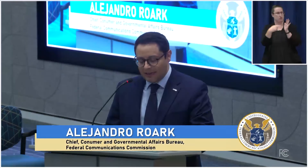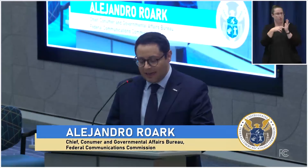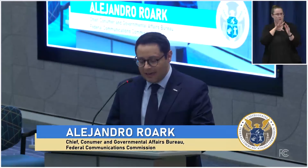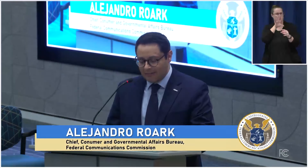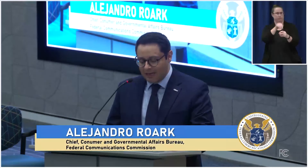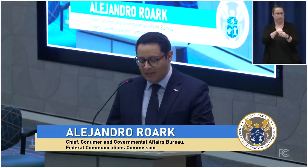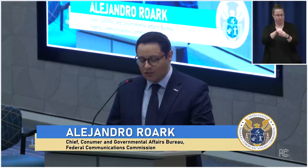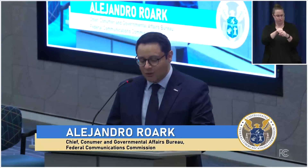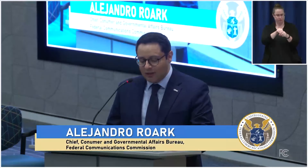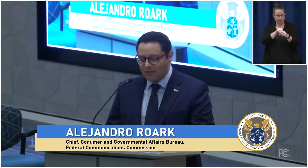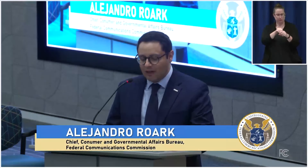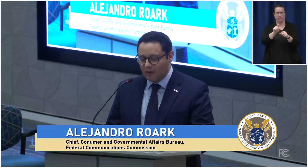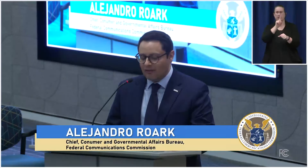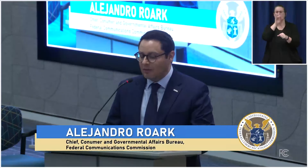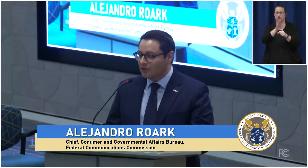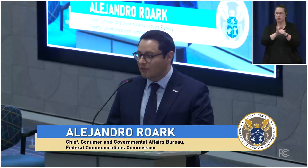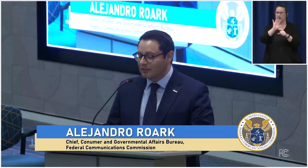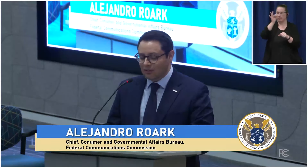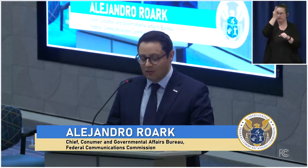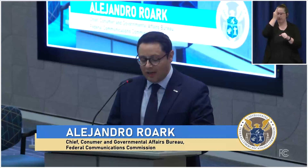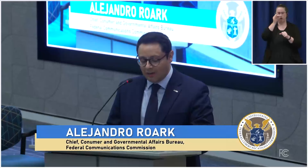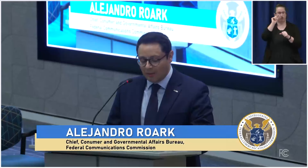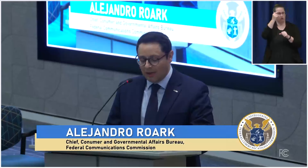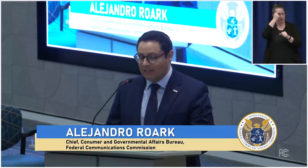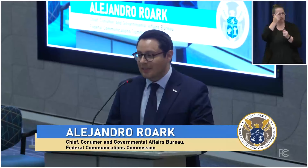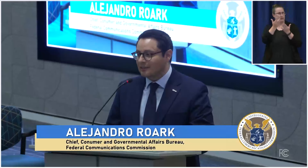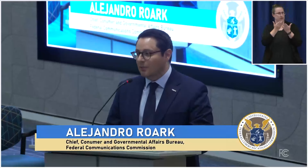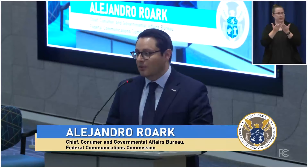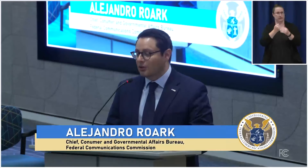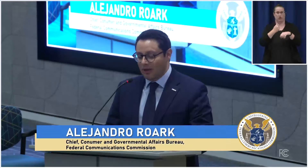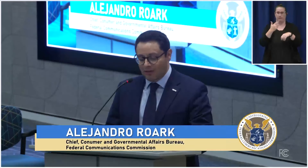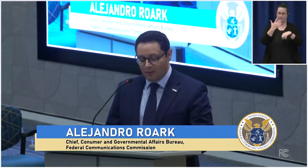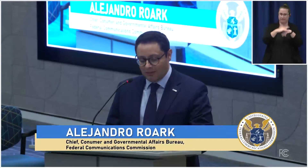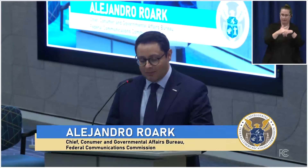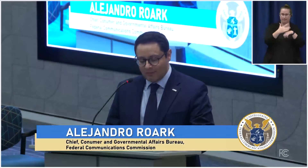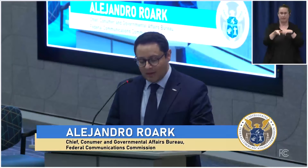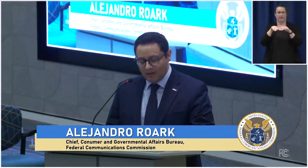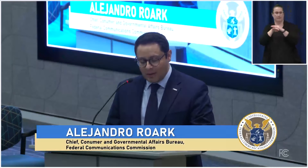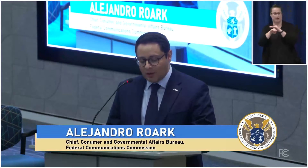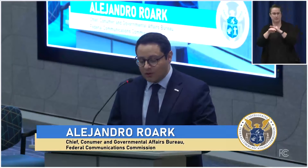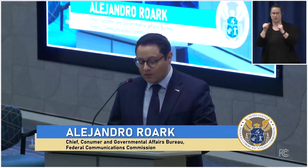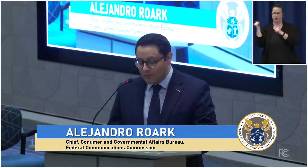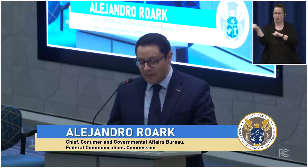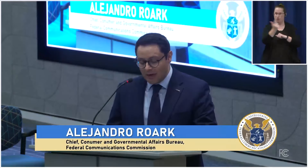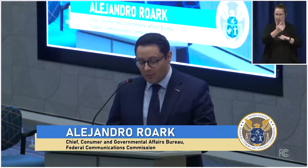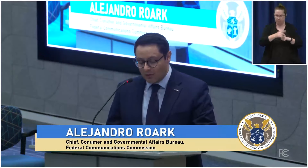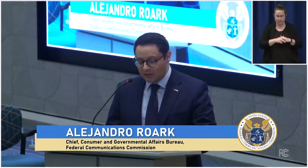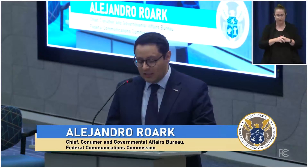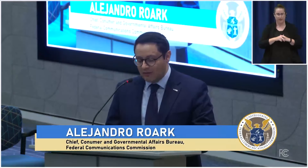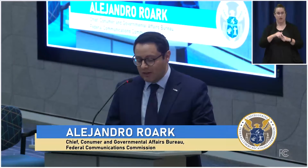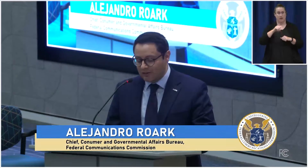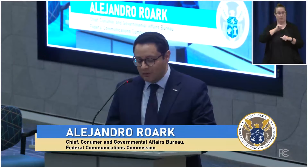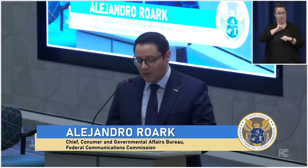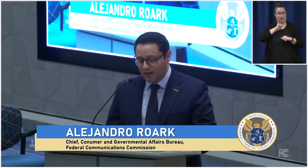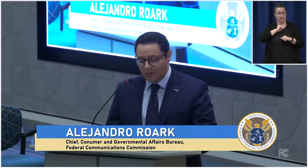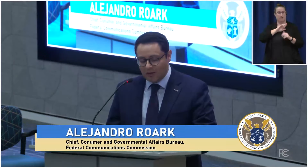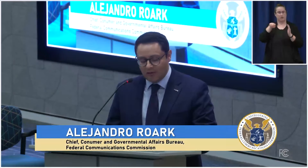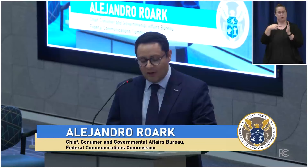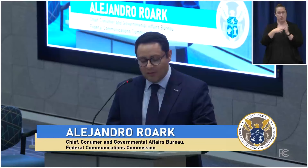AFTERNOON HAS BEEN AN IMPORTANT INFORMATIVE DISCUSSION ABOUT DIRECT VIDEO CALLING AND THE IMPORTANT ROLE IT PLAYS IN ENSURING THE FEDERAL GOVERNMENT SERVICES ARE AVAILABLE AND ACCESSIBLE TO